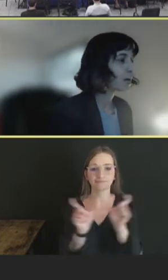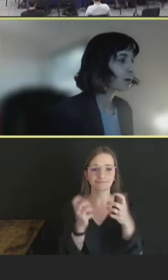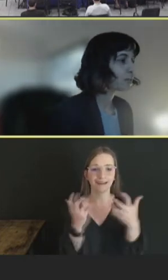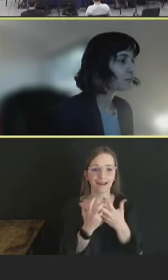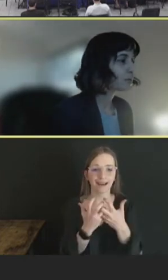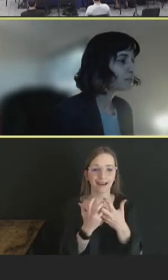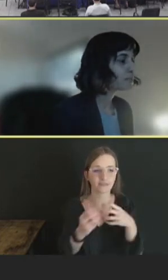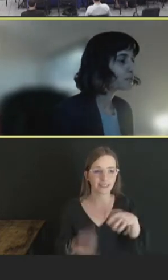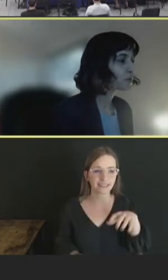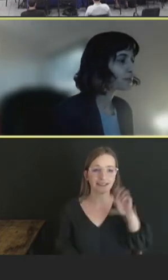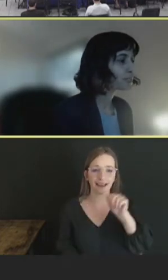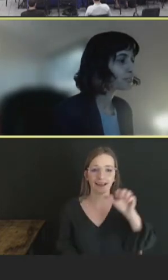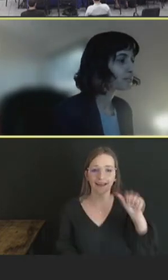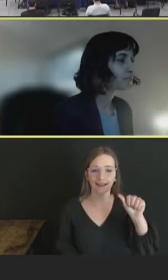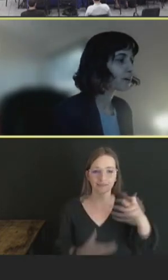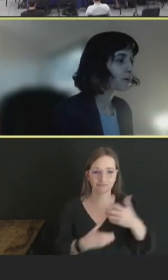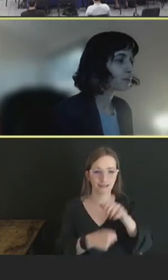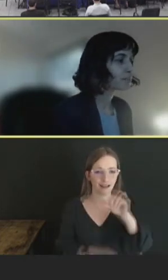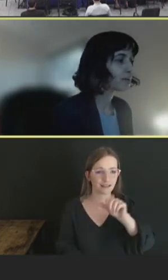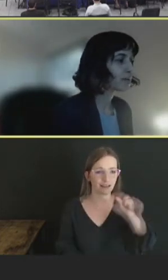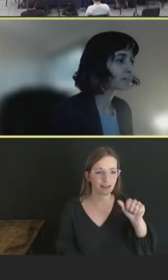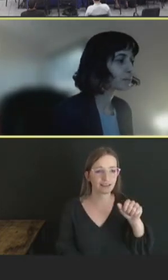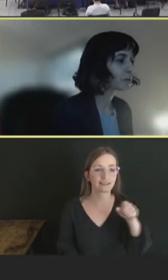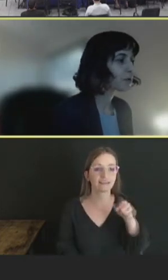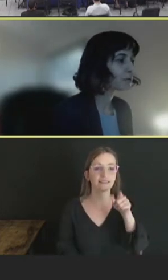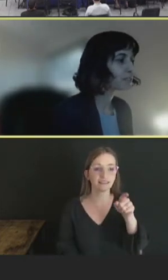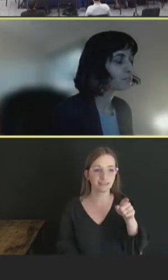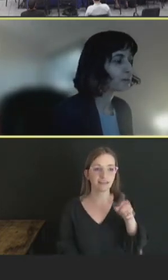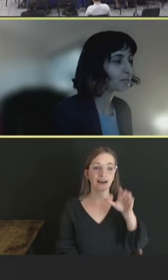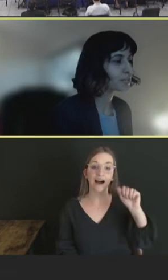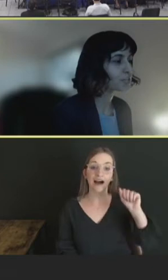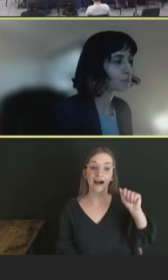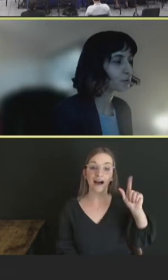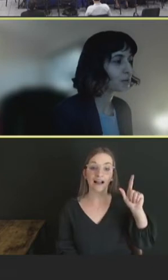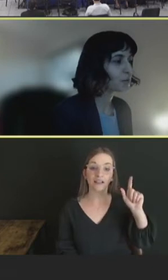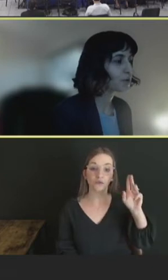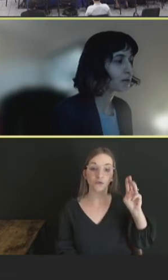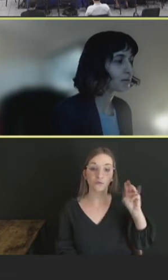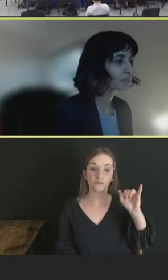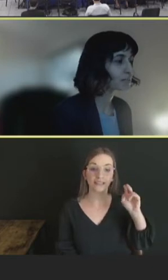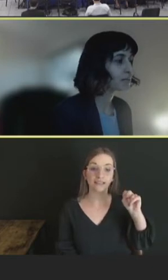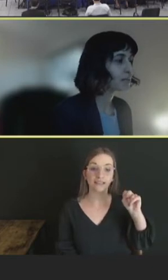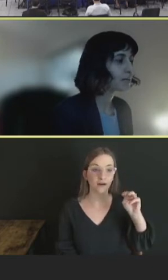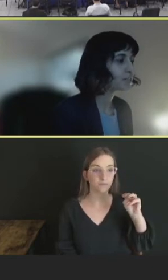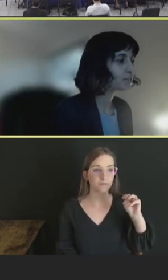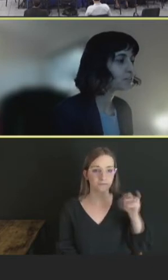Aluminum is ubiquitous in the environment, and it's a component of many consumer products. It's